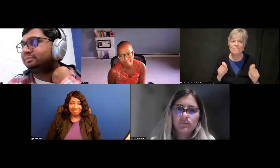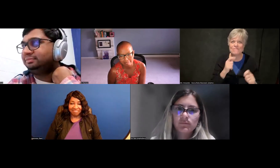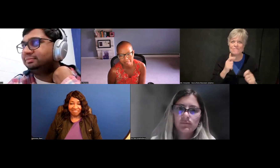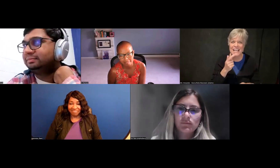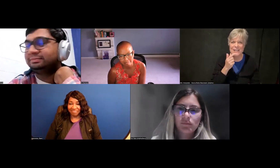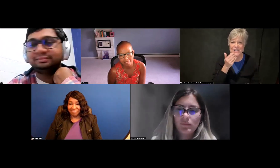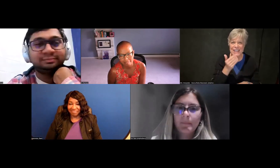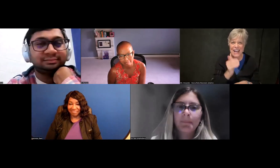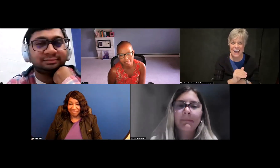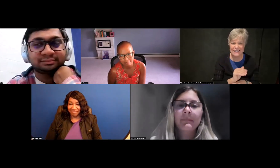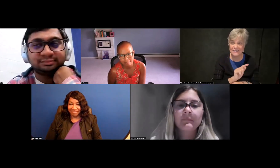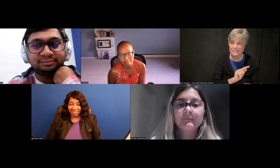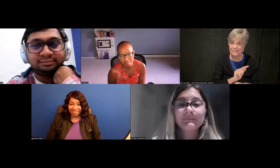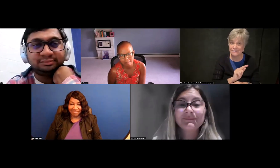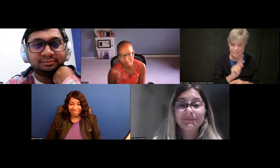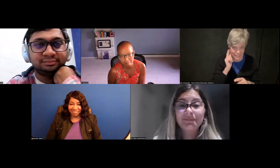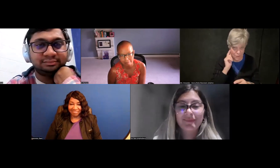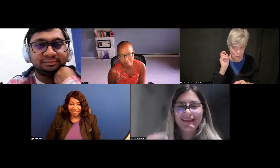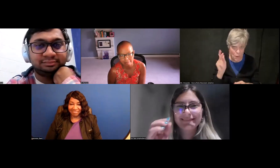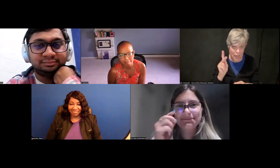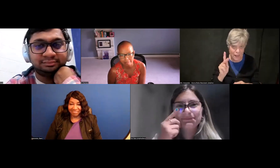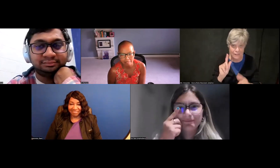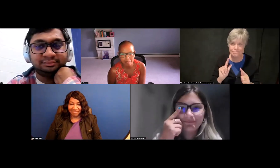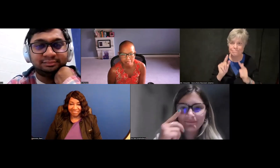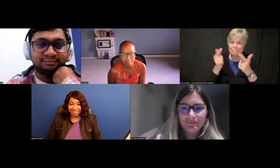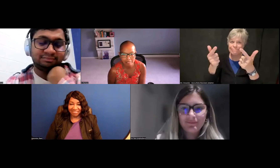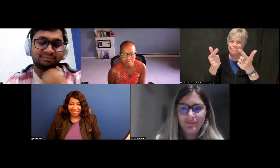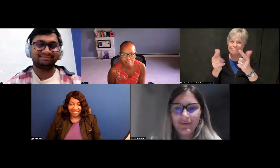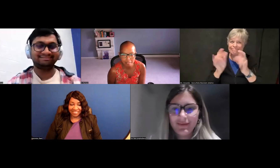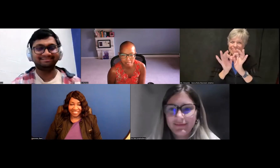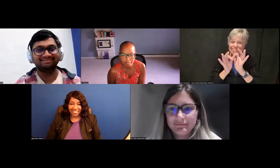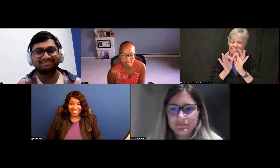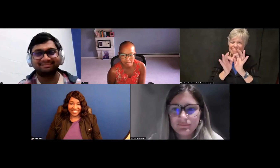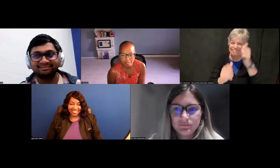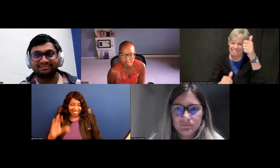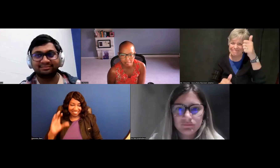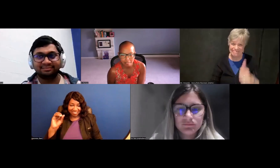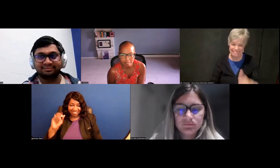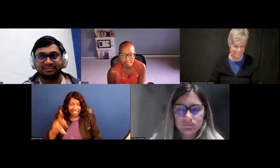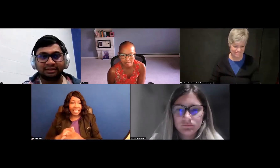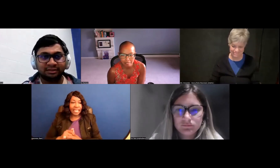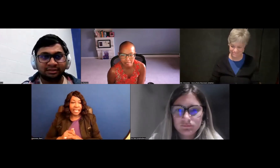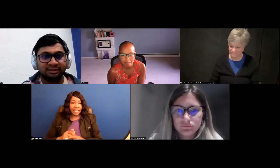Does that sound okay to both of you? Okay, cool. So I'm gonna read from the chat.